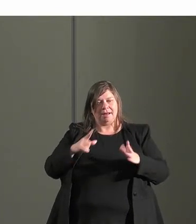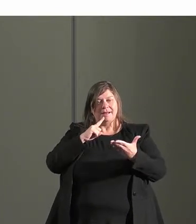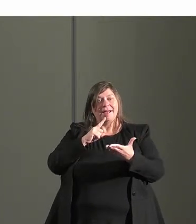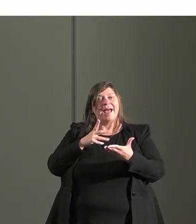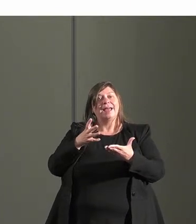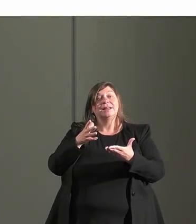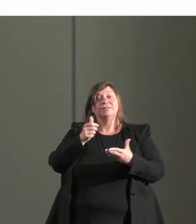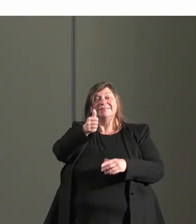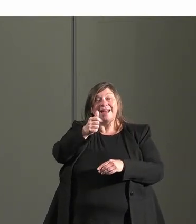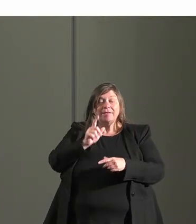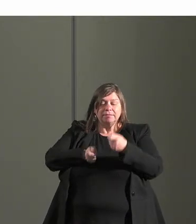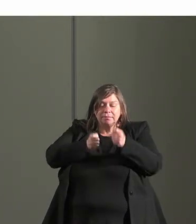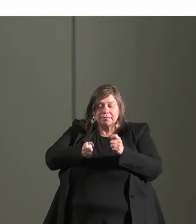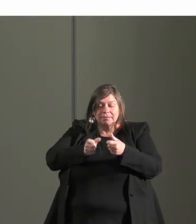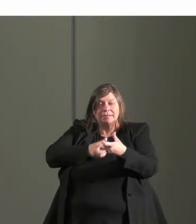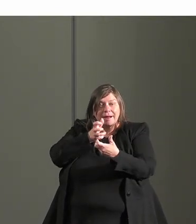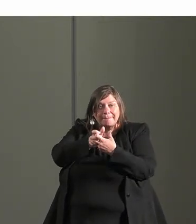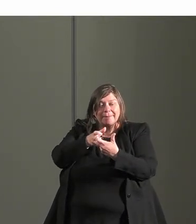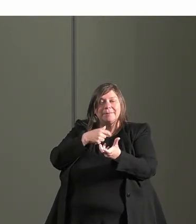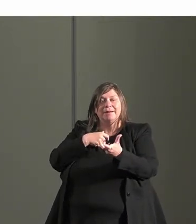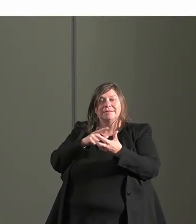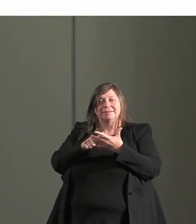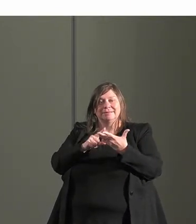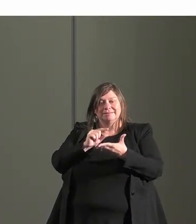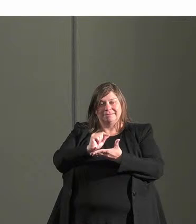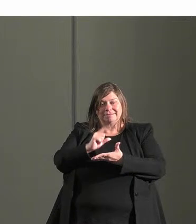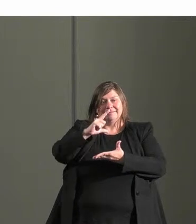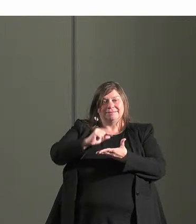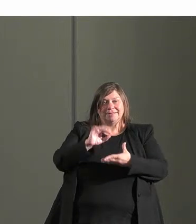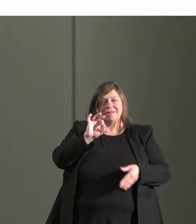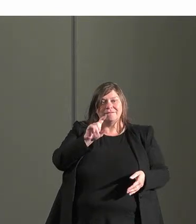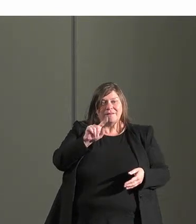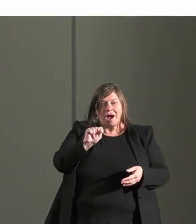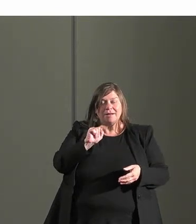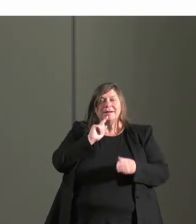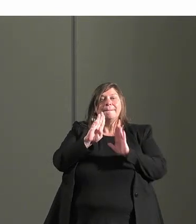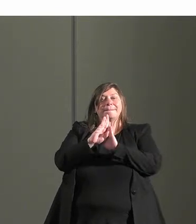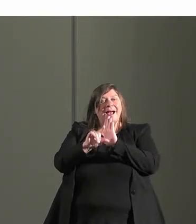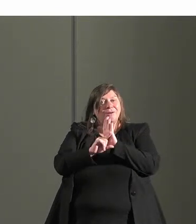reduce the distracting elements on the scoon